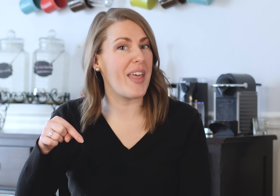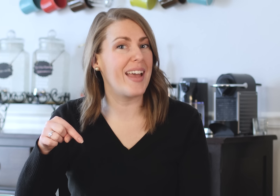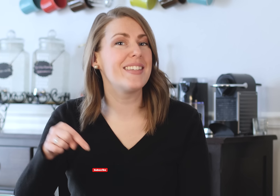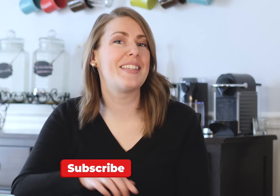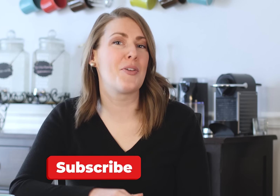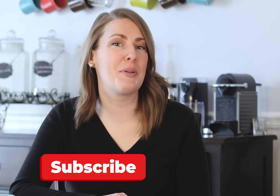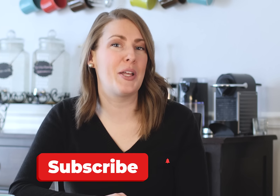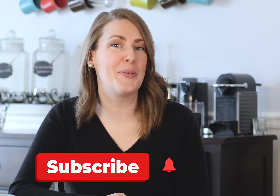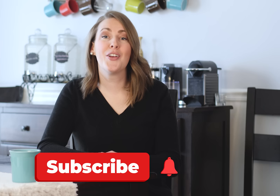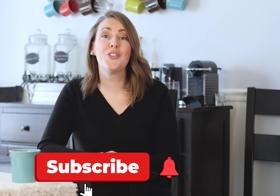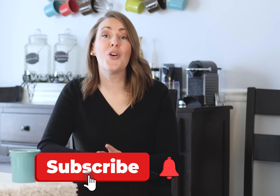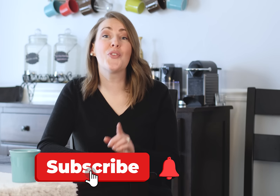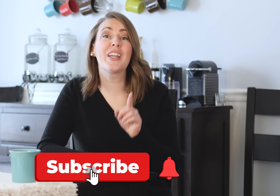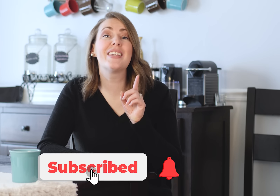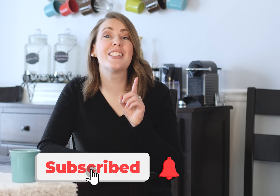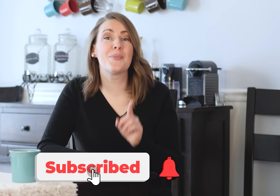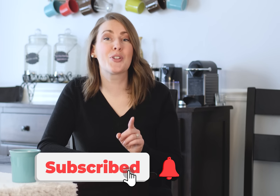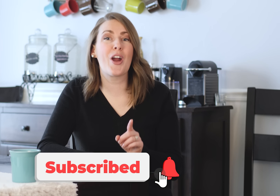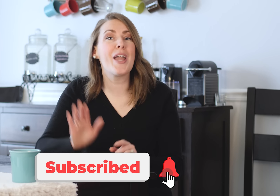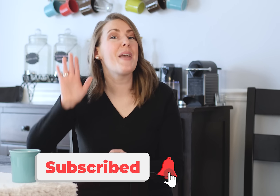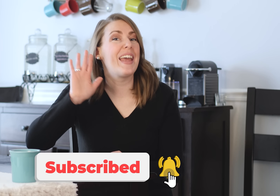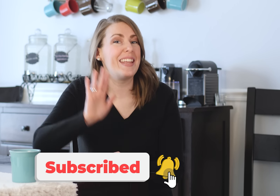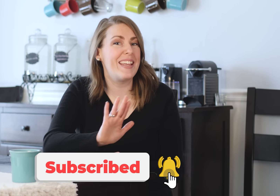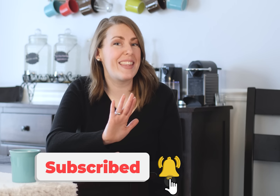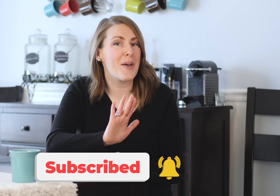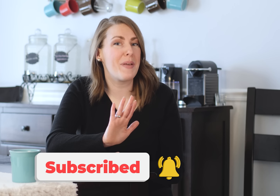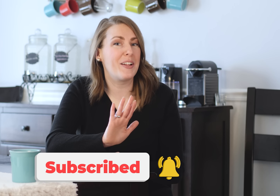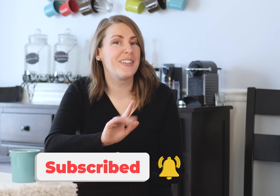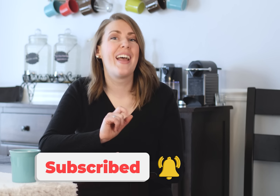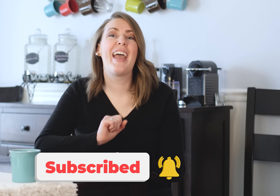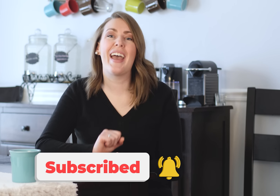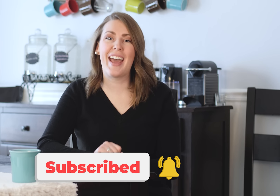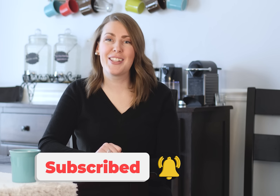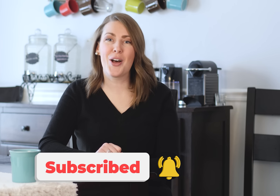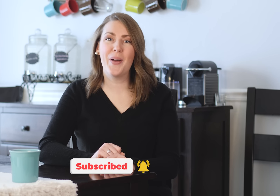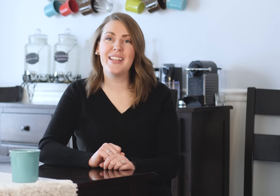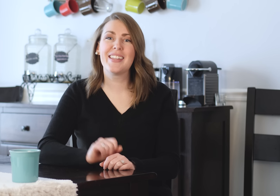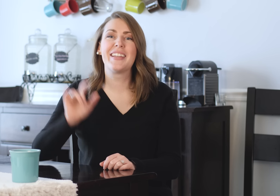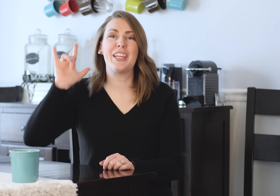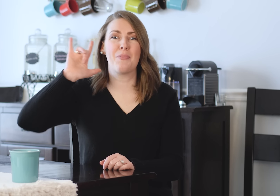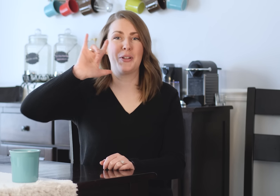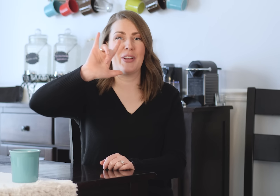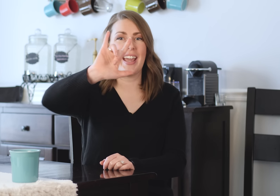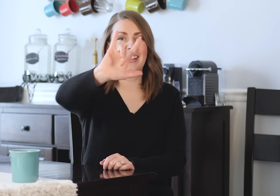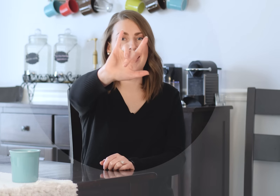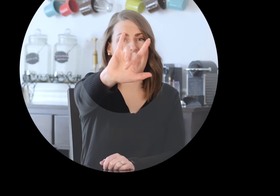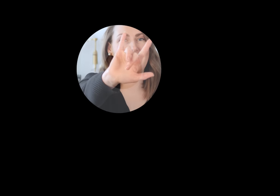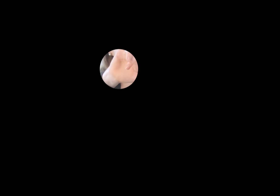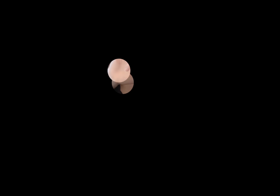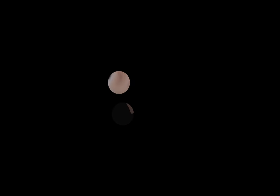that down below. Don't forget to subscribe and hit that bell and as always keep learning how to sign.